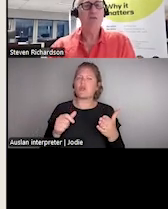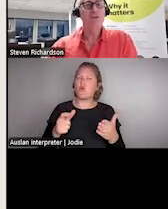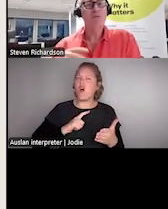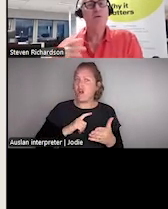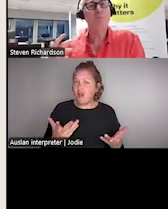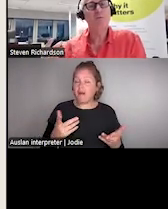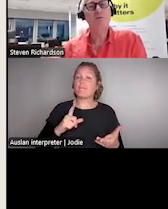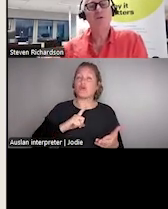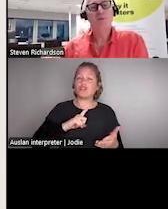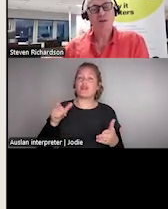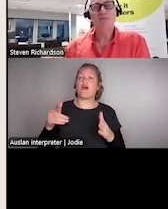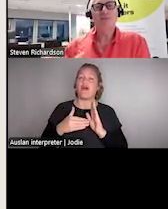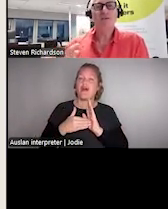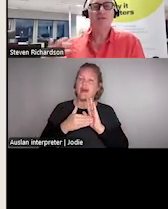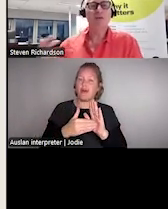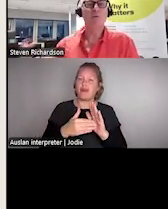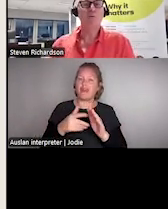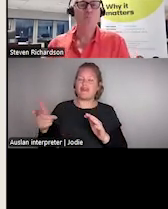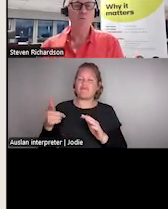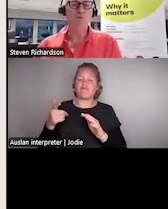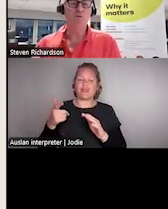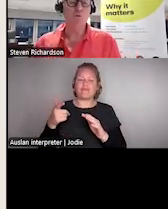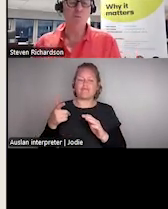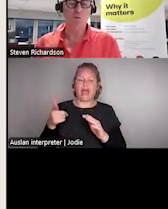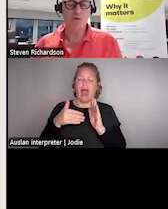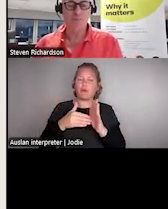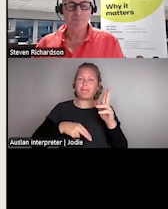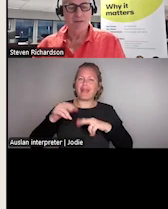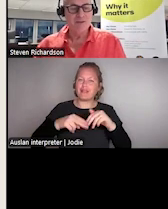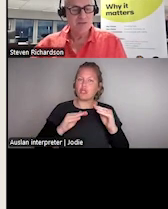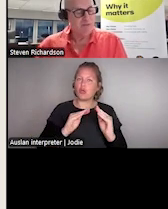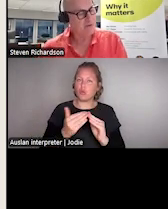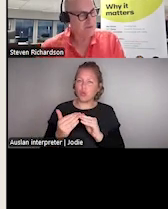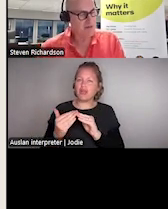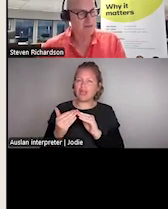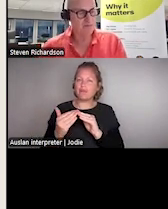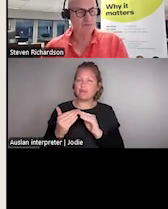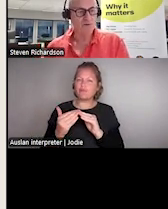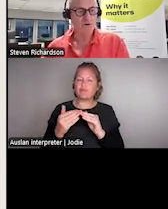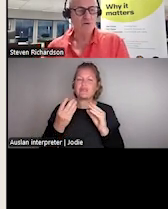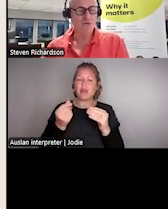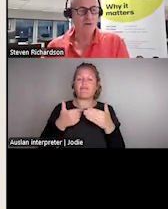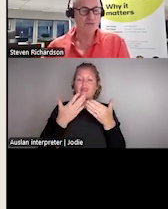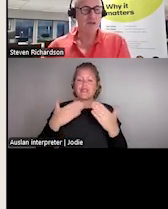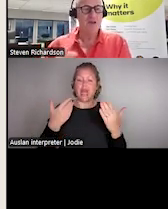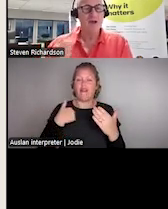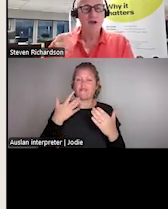they help you build your community. Some of the Giving Day's I've worked on in the past,